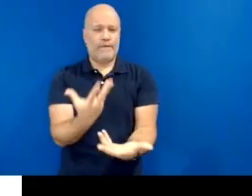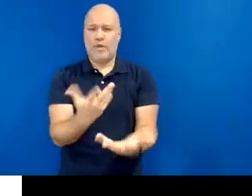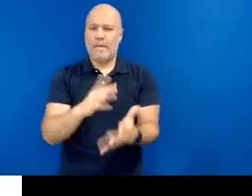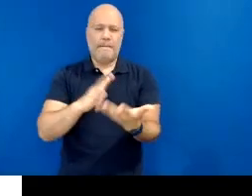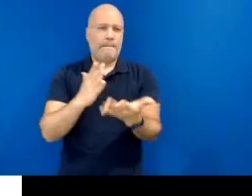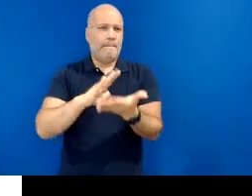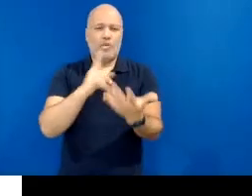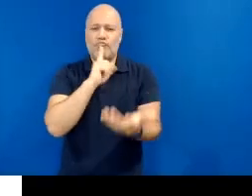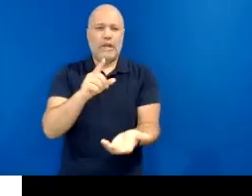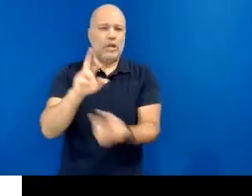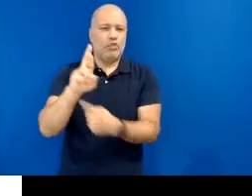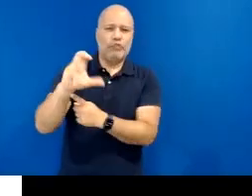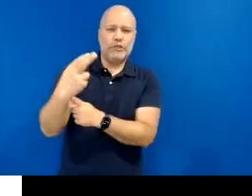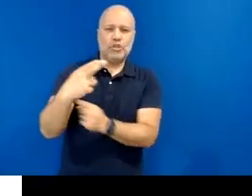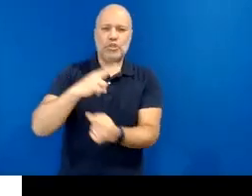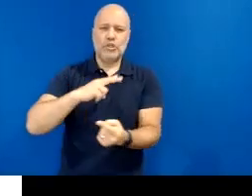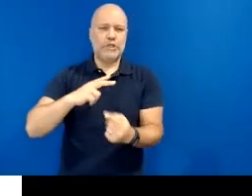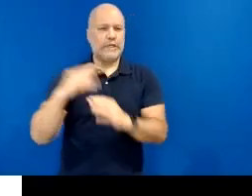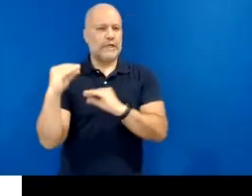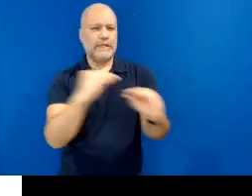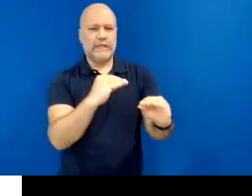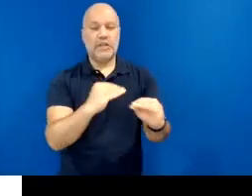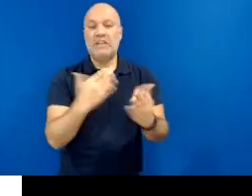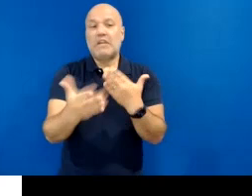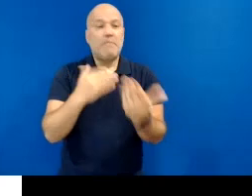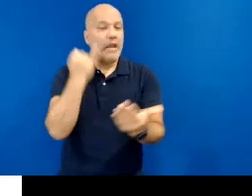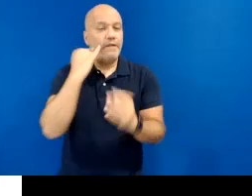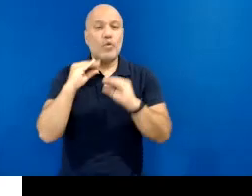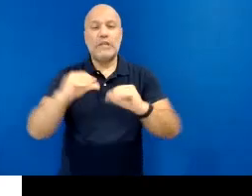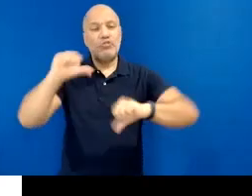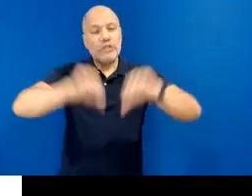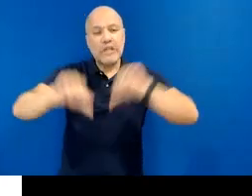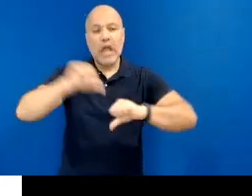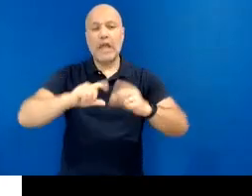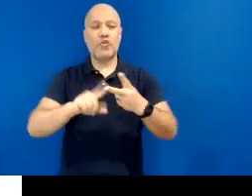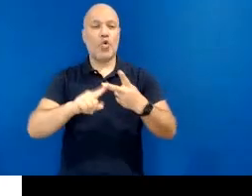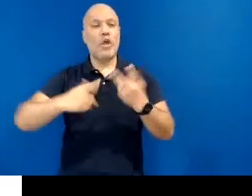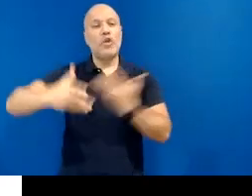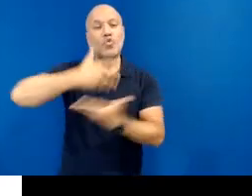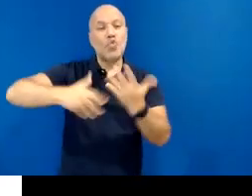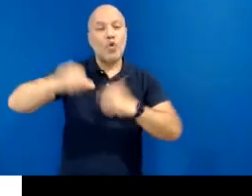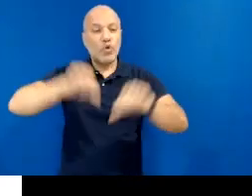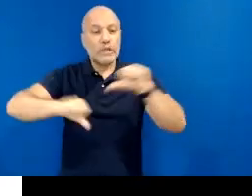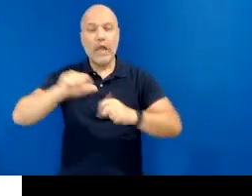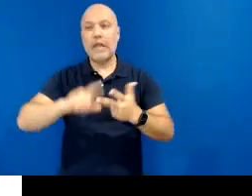Whether you're teaching the sciences or whether you're teaching the social sciences or the humanities or the arts. And so forth. So